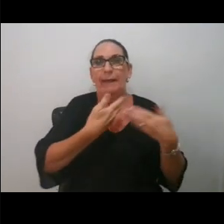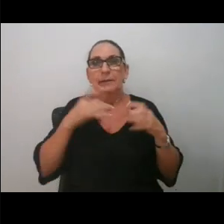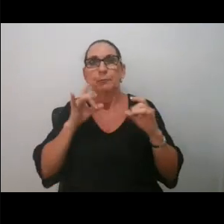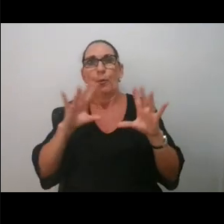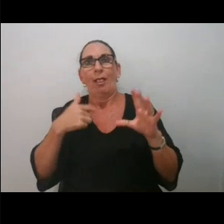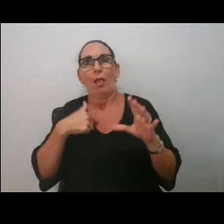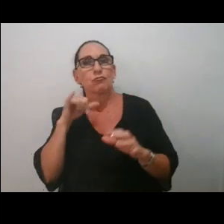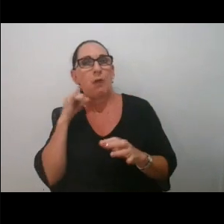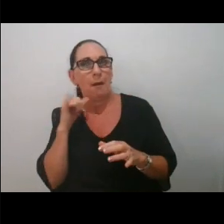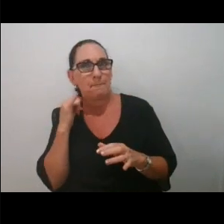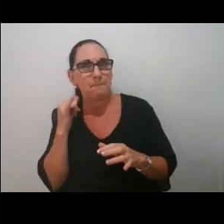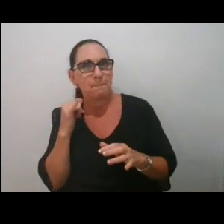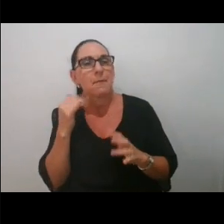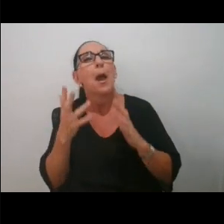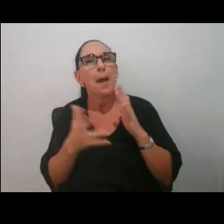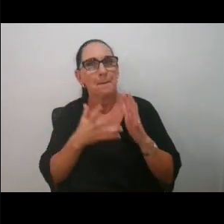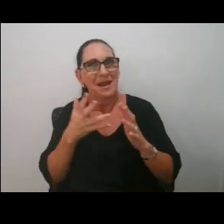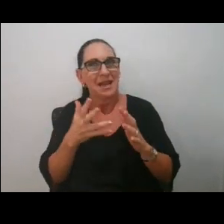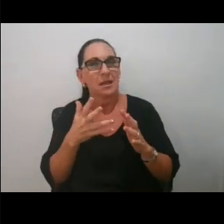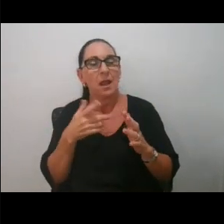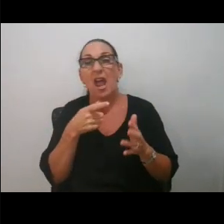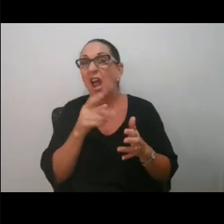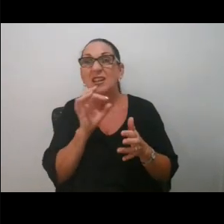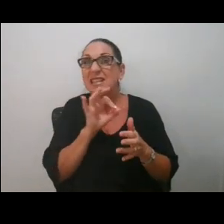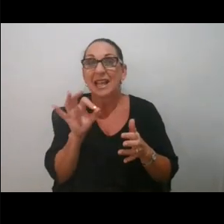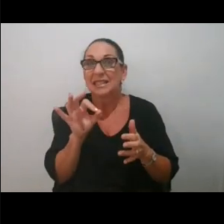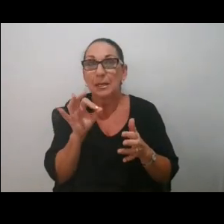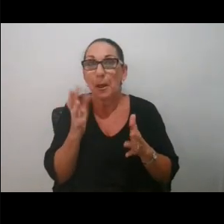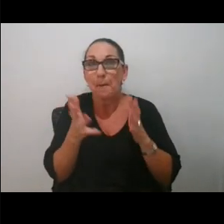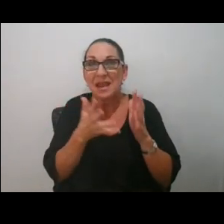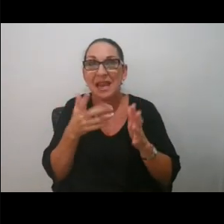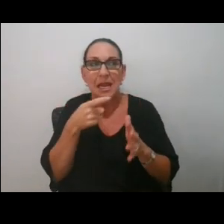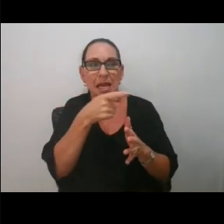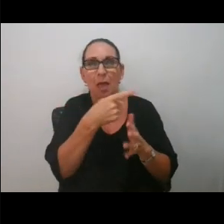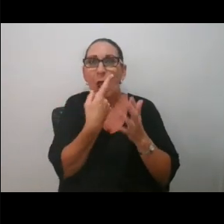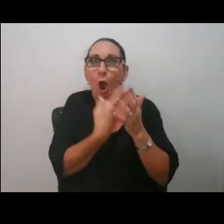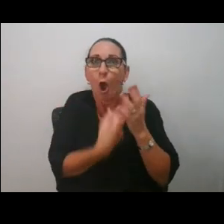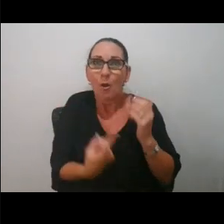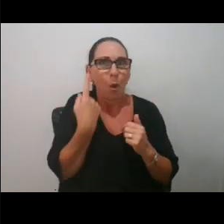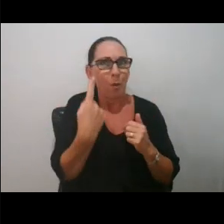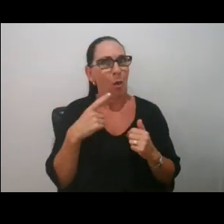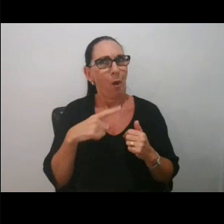applicants um offending it doesn't have to be the primary or only reason um for the offending but